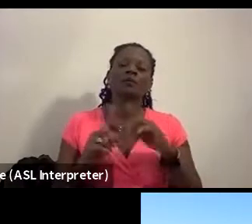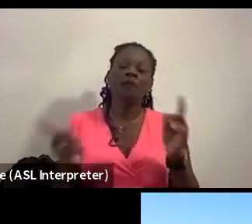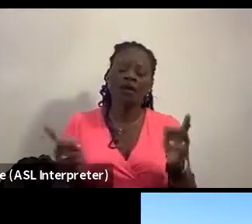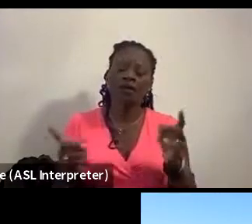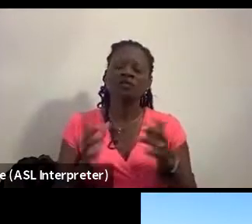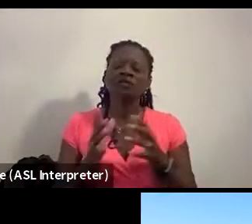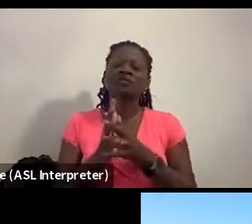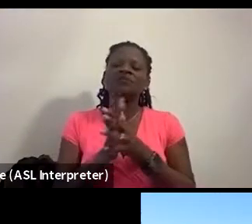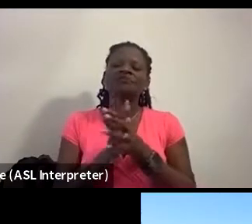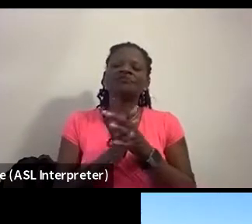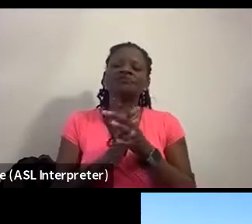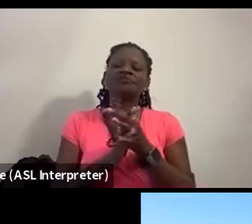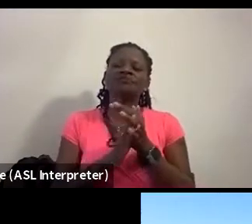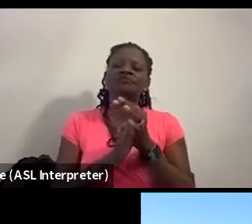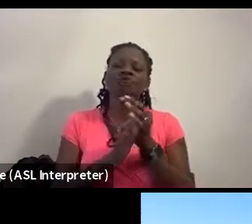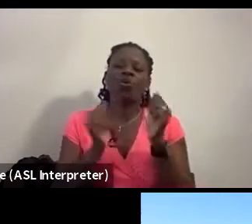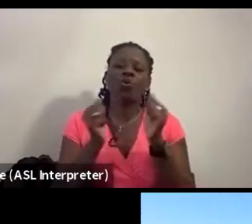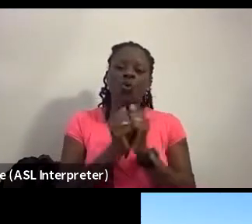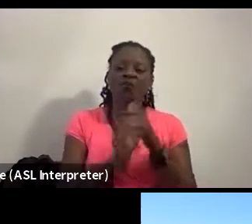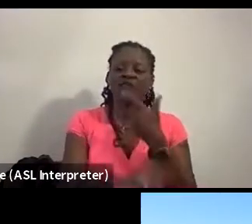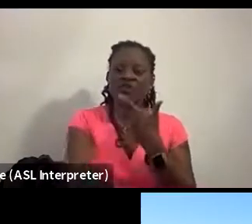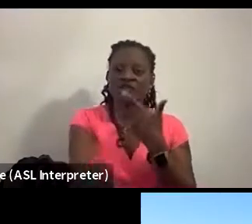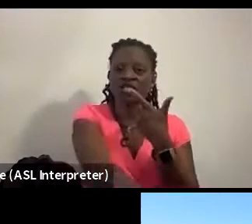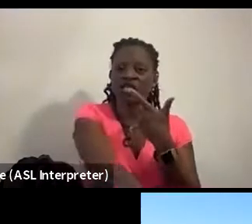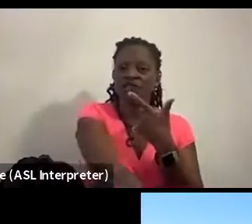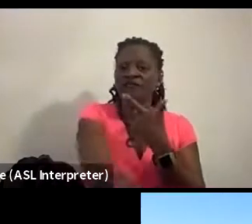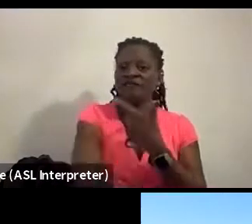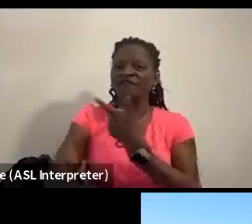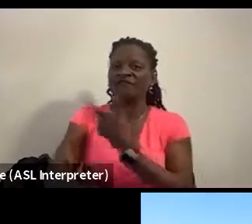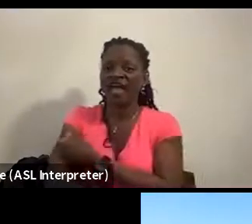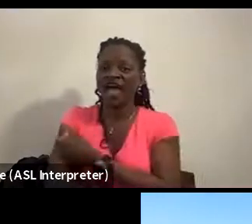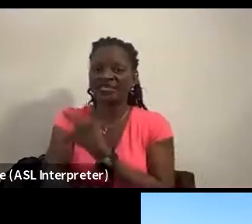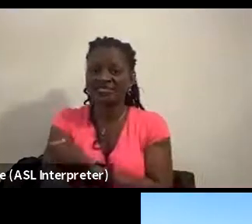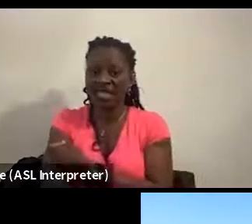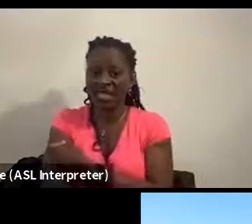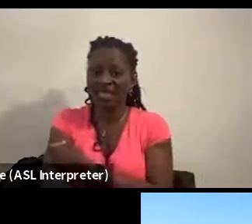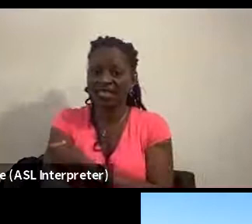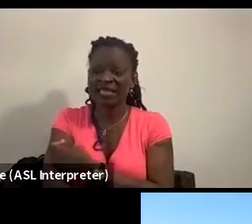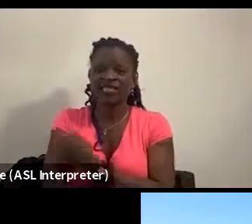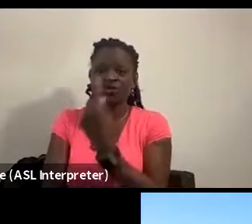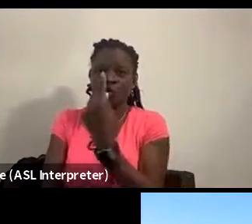disease is that while the vaccine is kind of a one time dose, I know Pfizer and